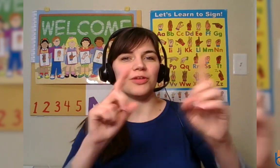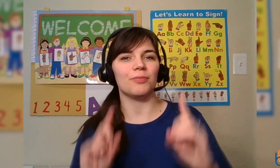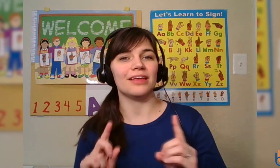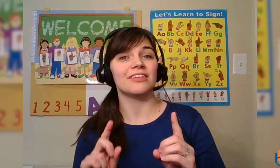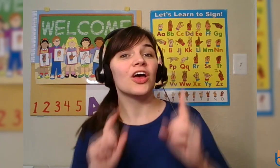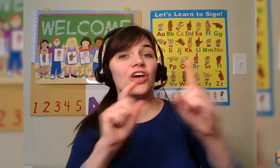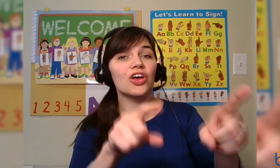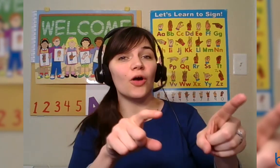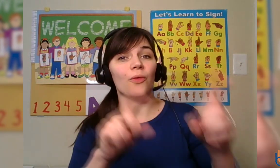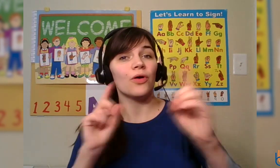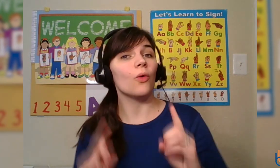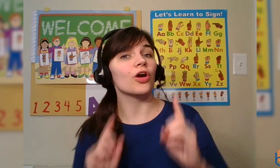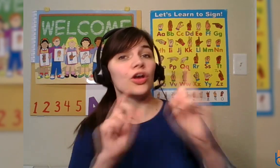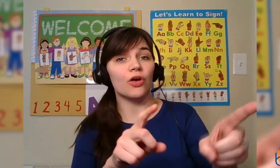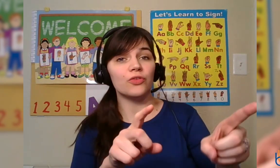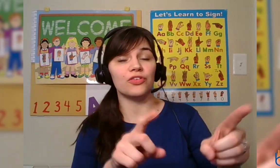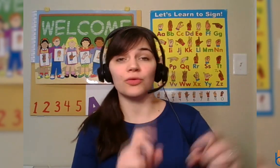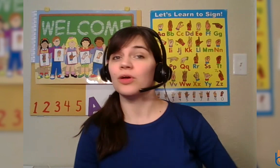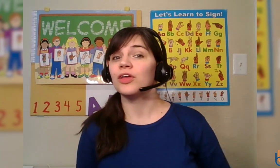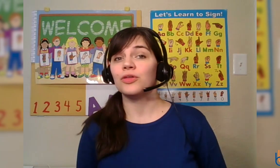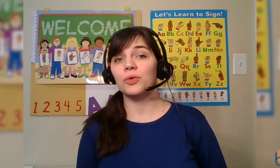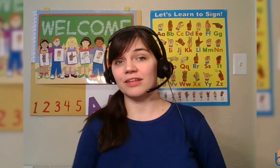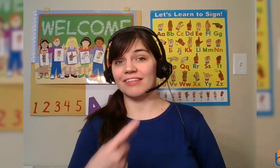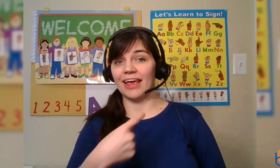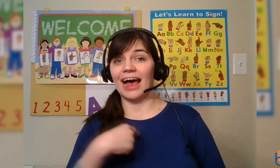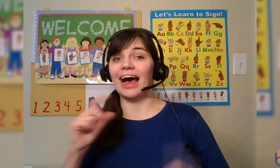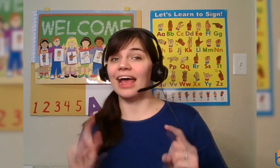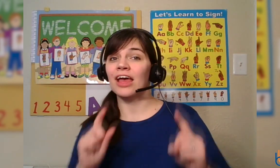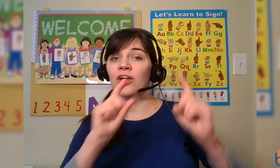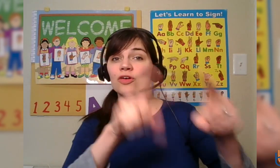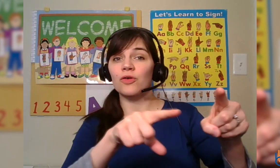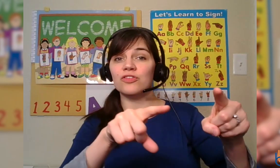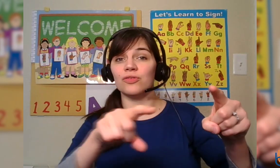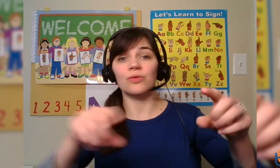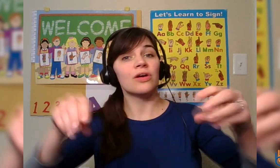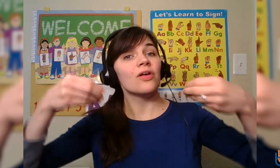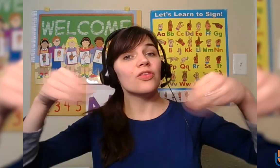little bit: go or go to. You can say, "I go to the